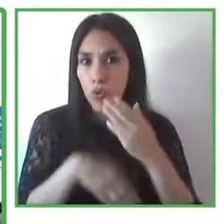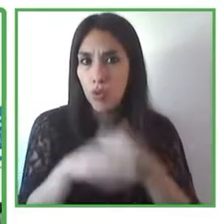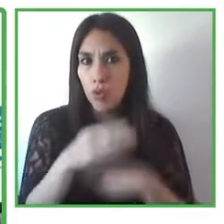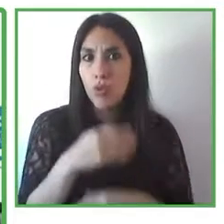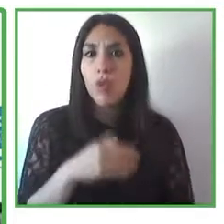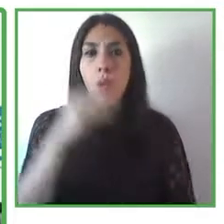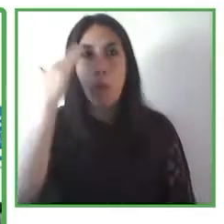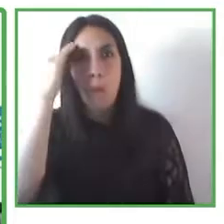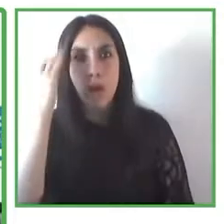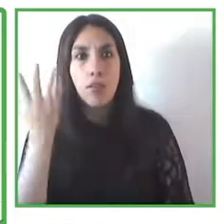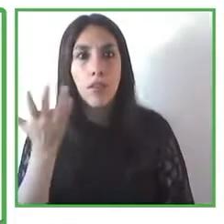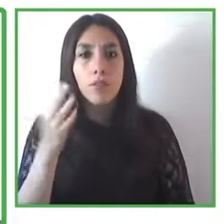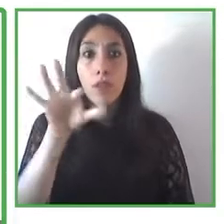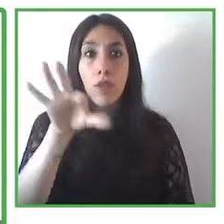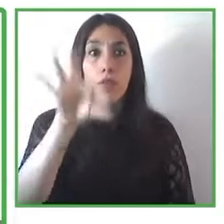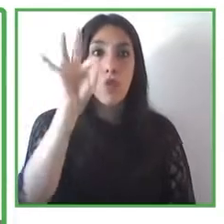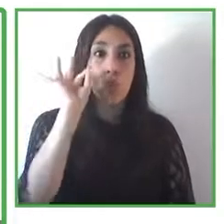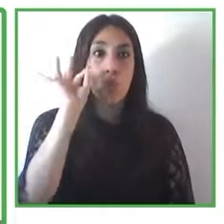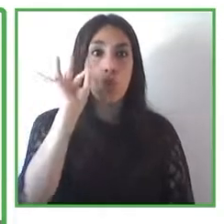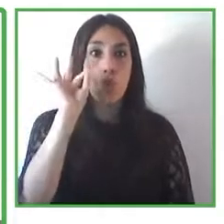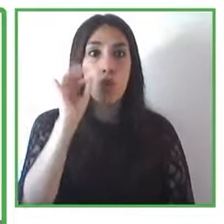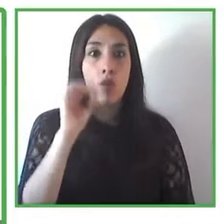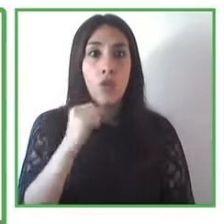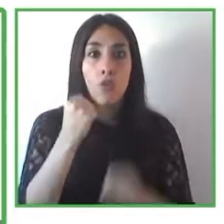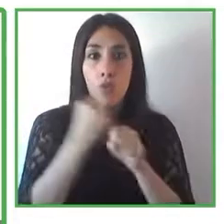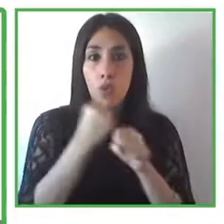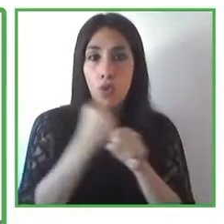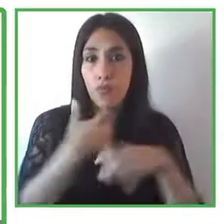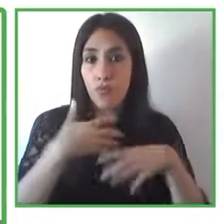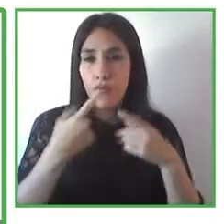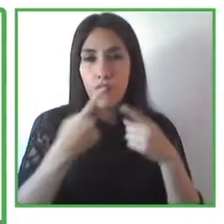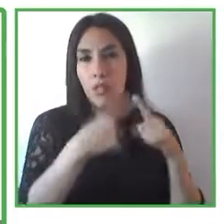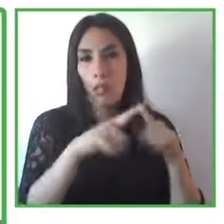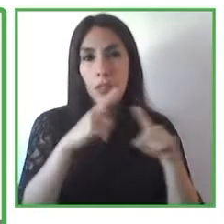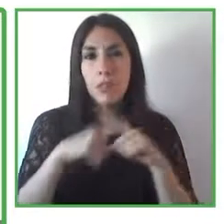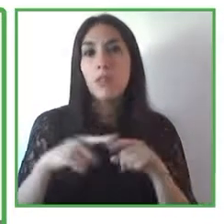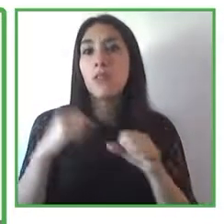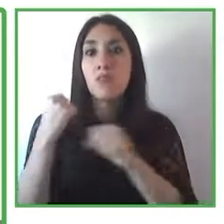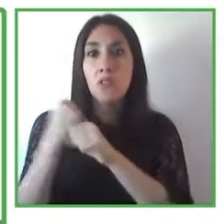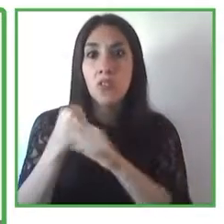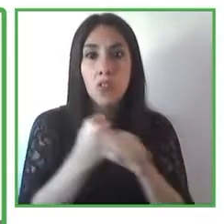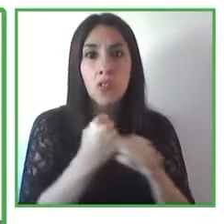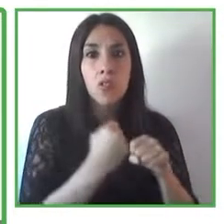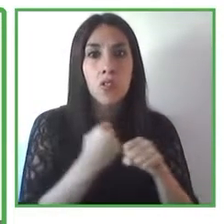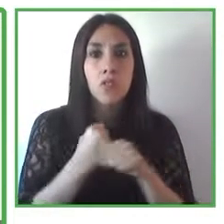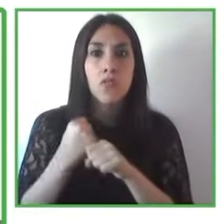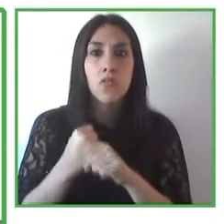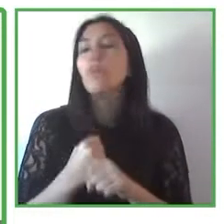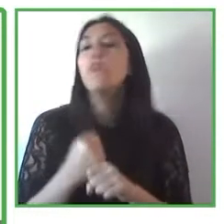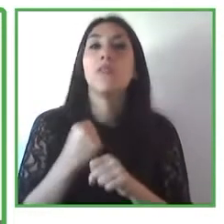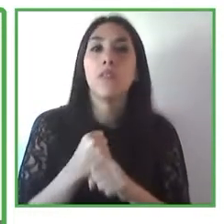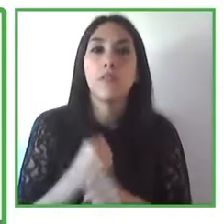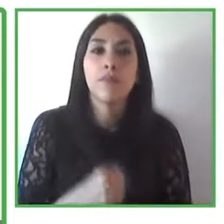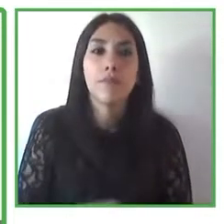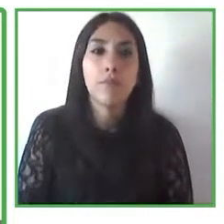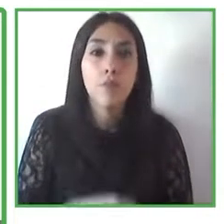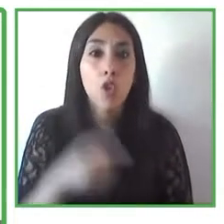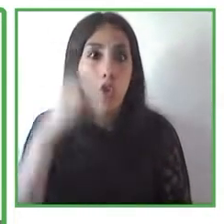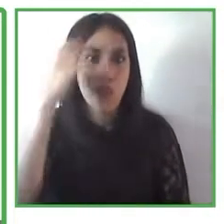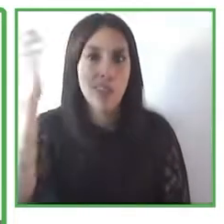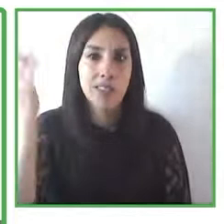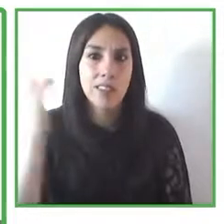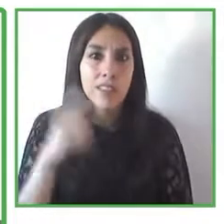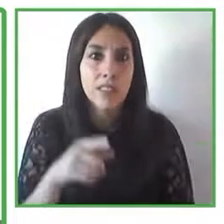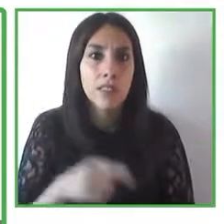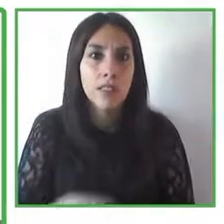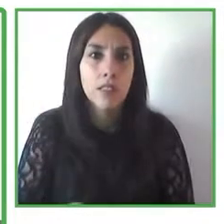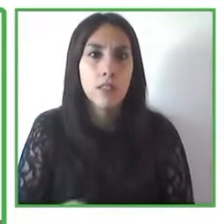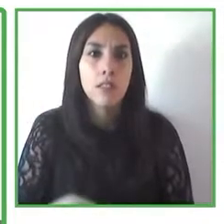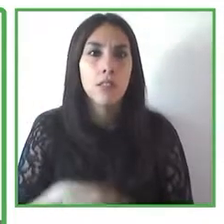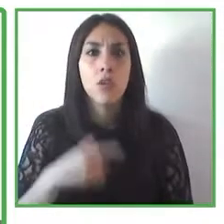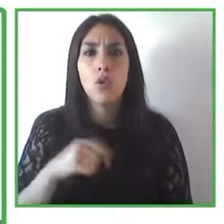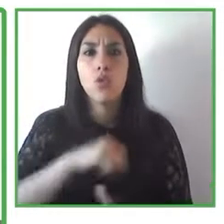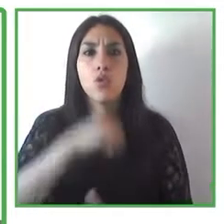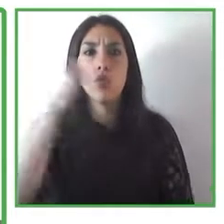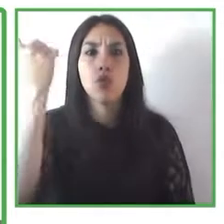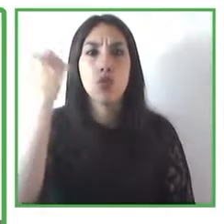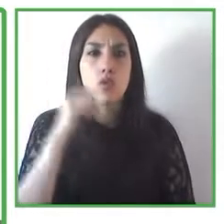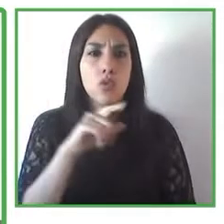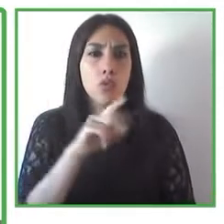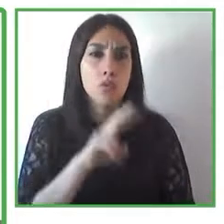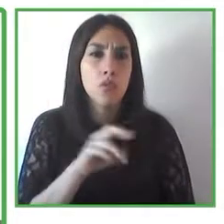also, we have seen the work provided by different organizations. In 2021 we wanted to be part of the